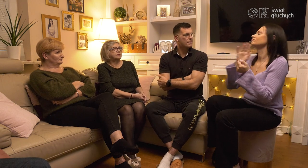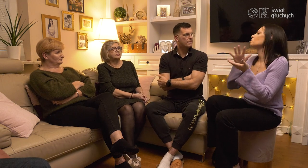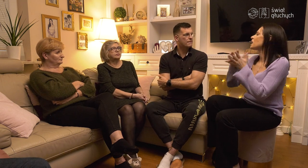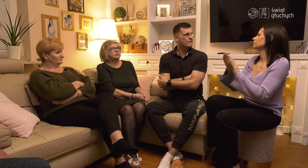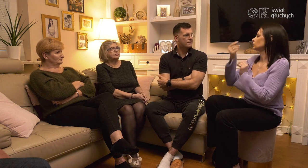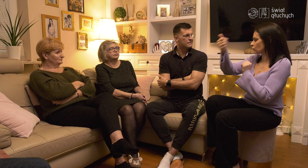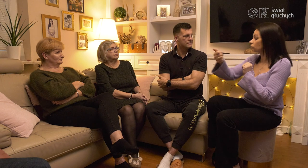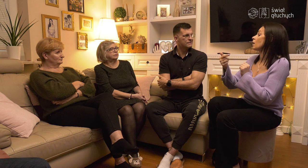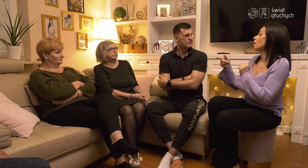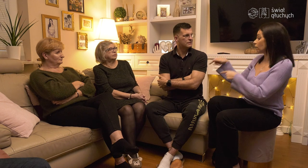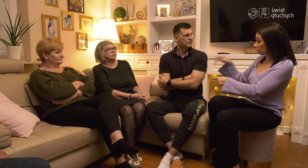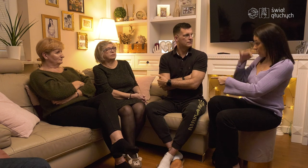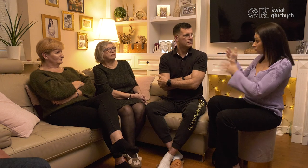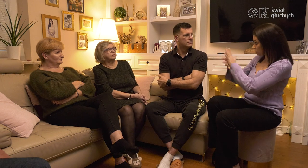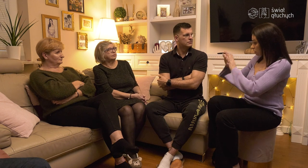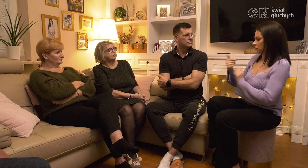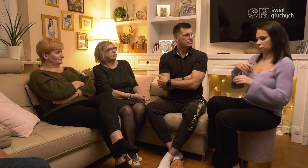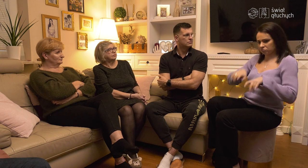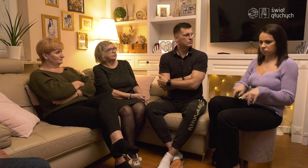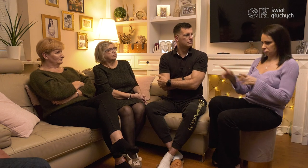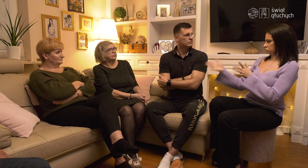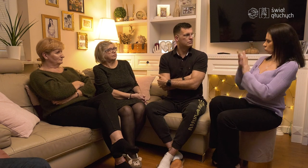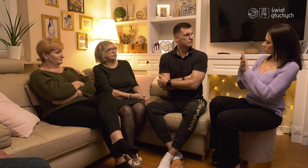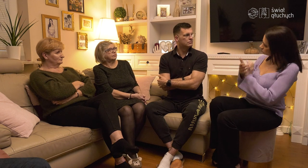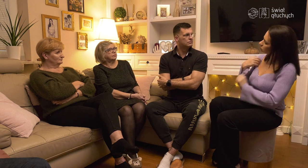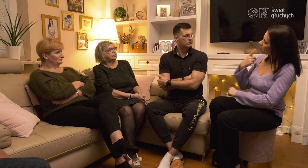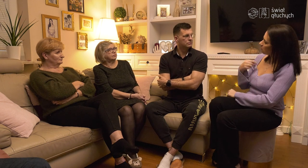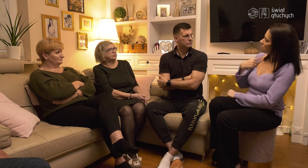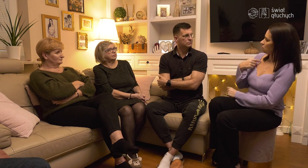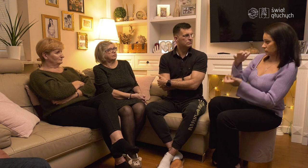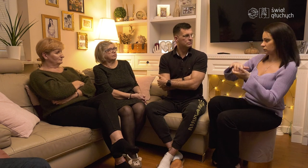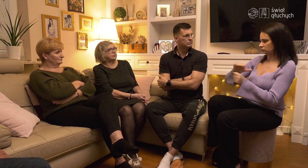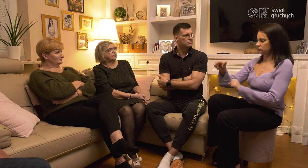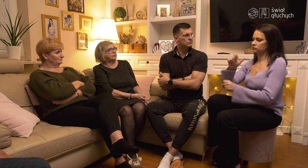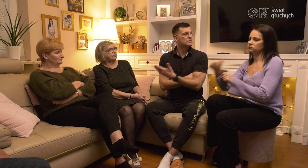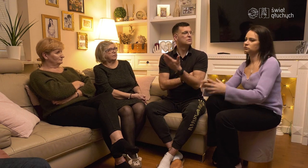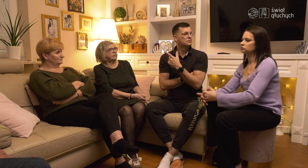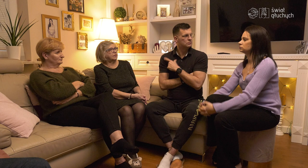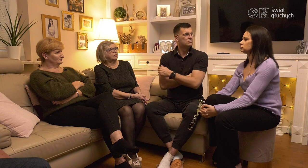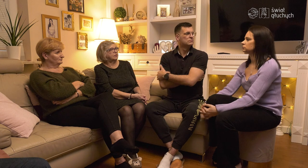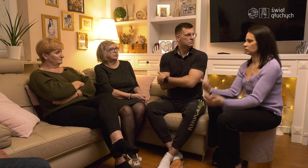Where they have funding from PFRON (National Fund for Disabled), they have a teacher who translates the lessons.